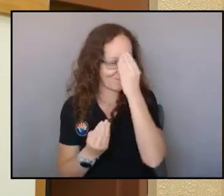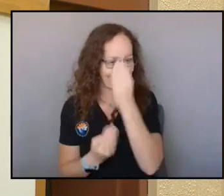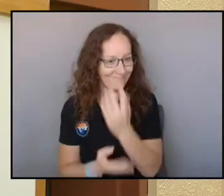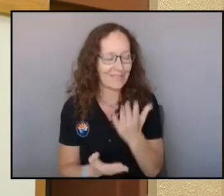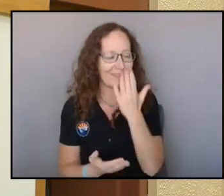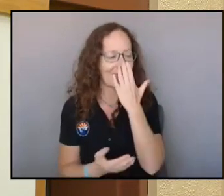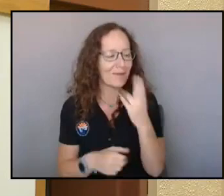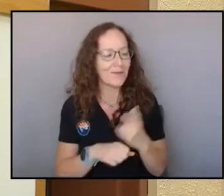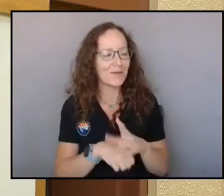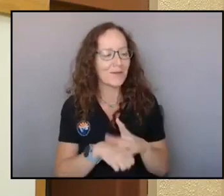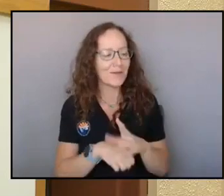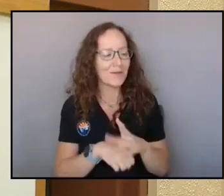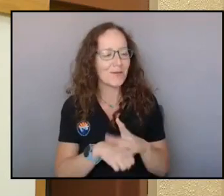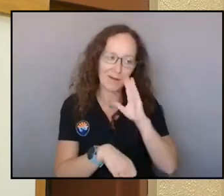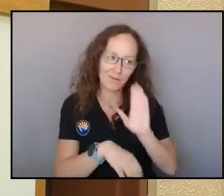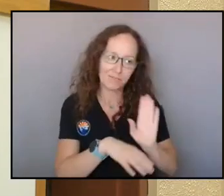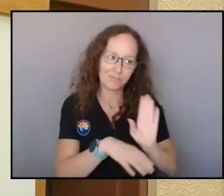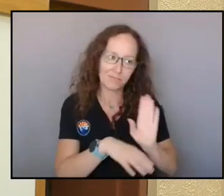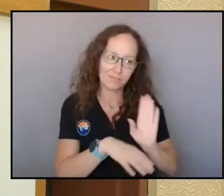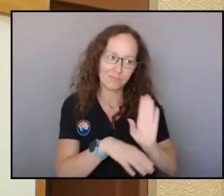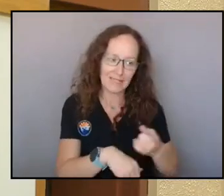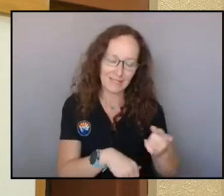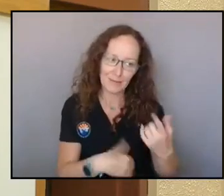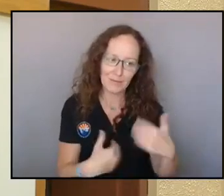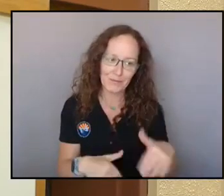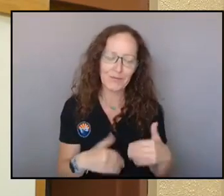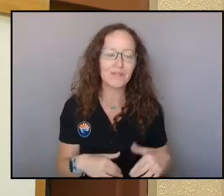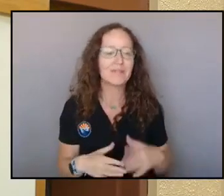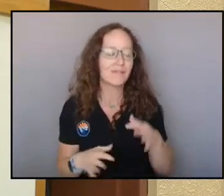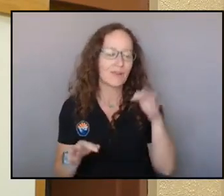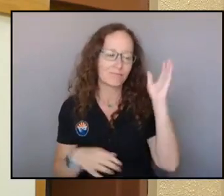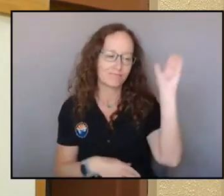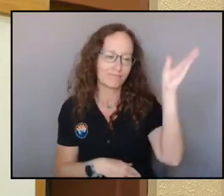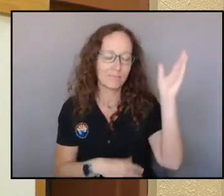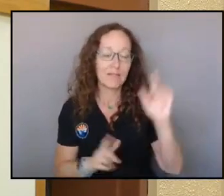THANK YOU VERY MUCH FOR TAKING YOUR TIME OUT OF YOUR BUSY DAY.